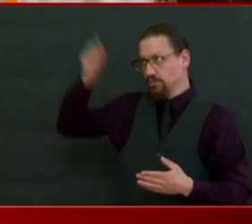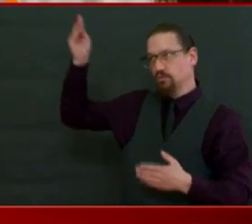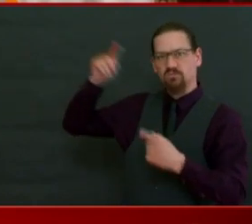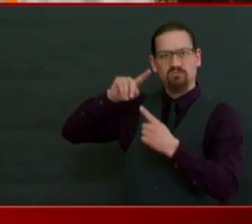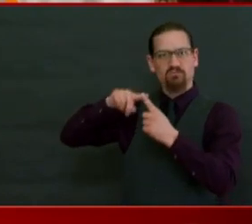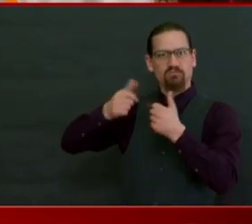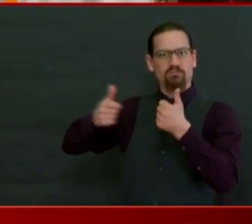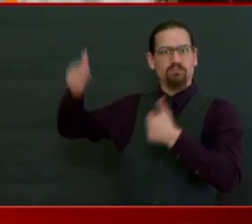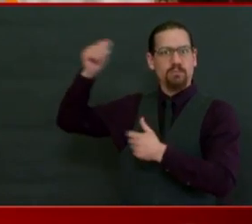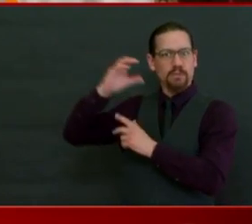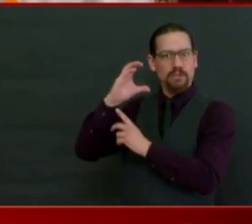TEST.